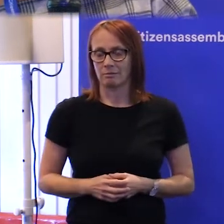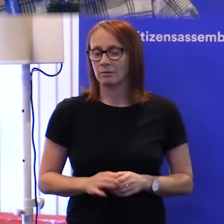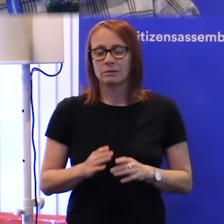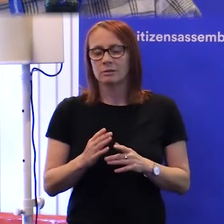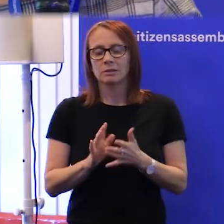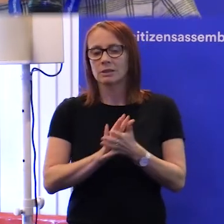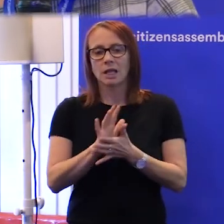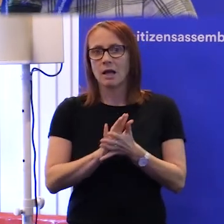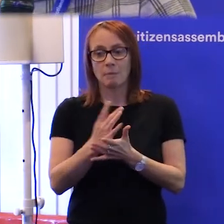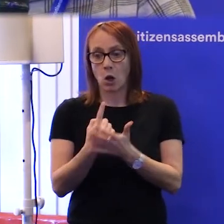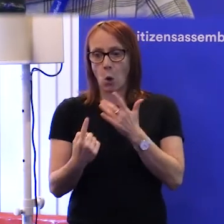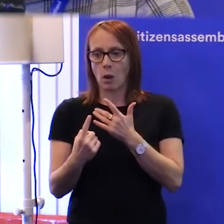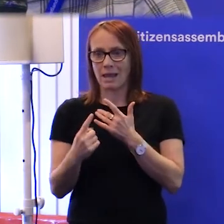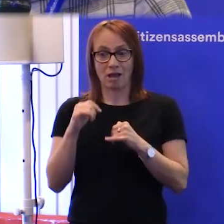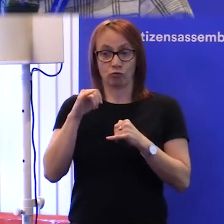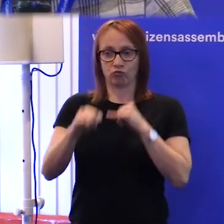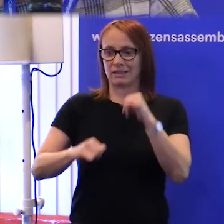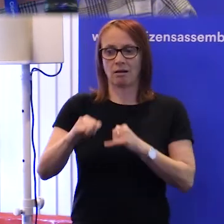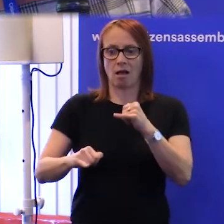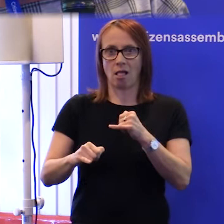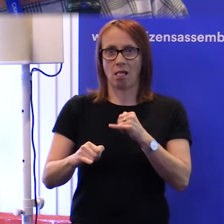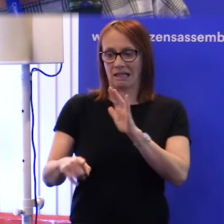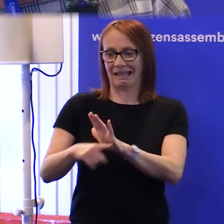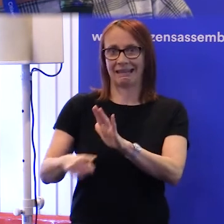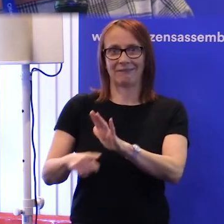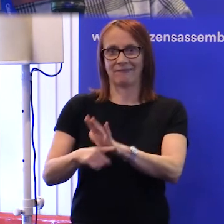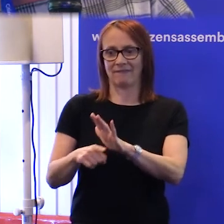being critical it's not just about finding the floors finding the gaps